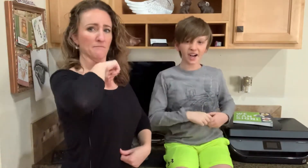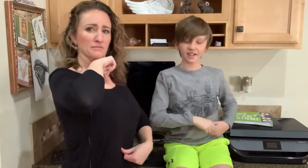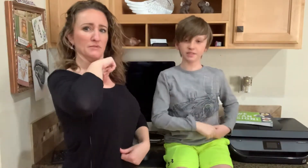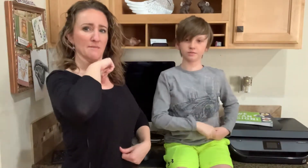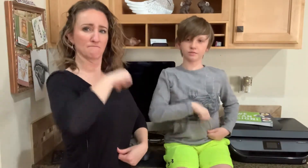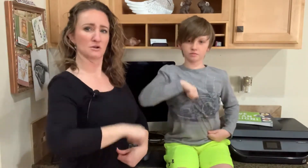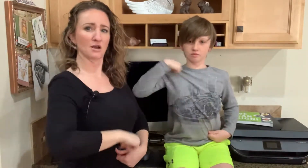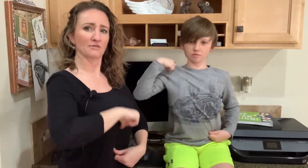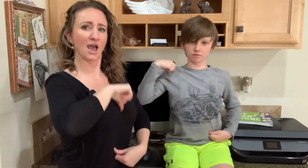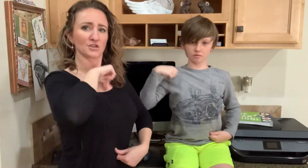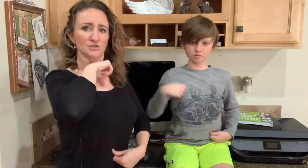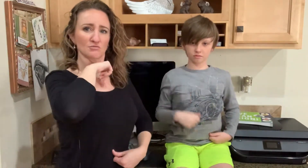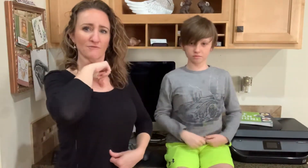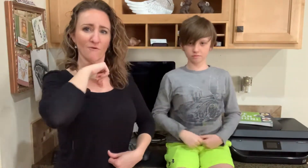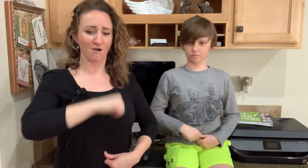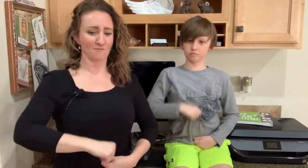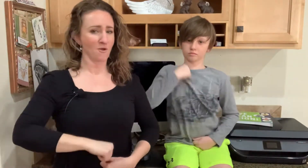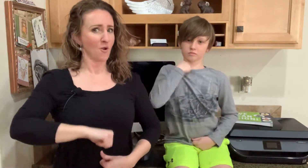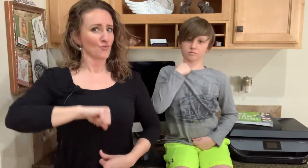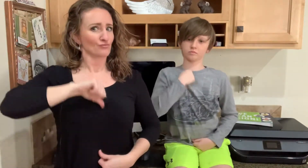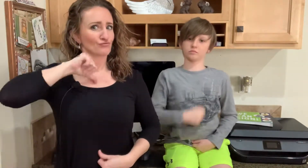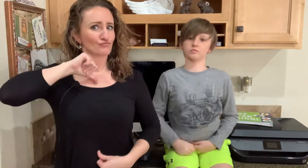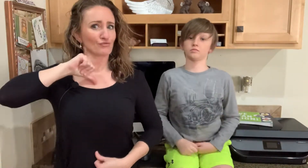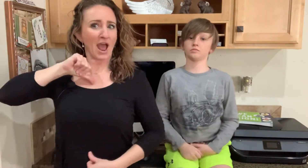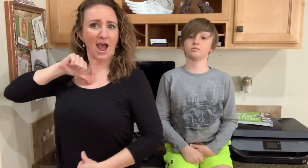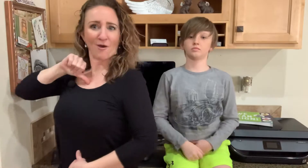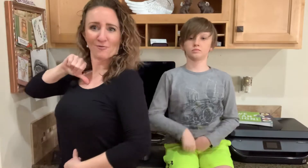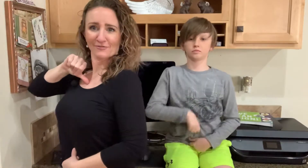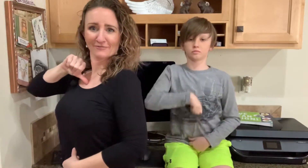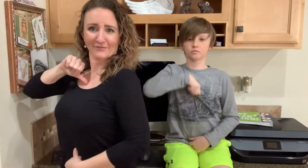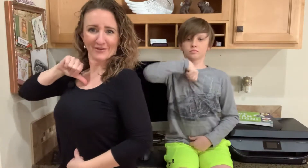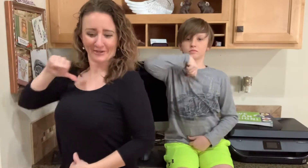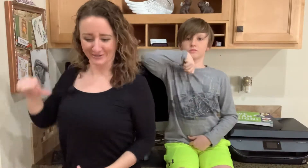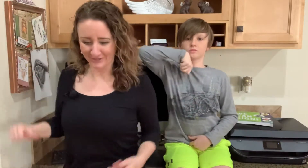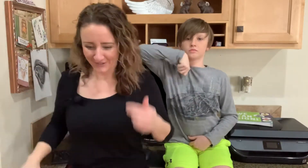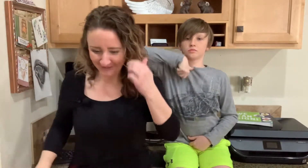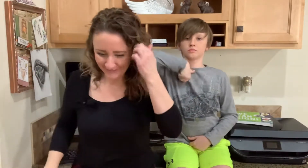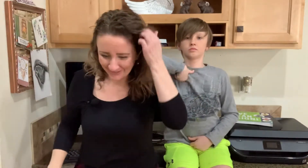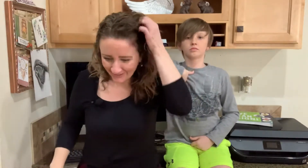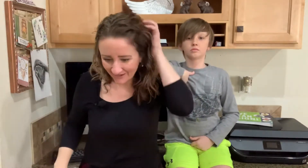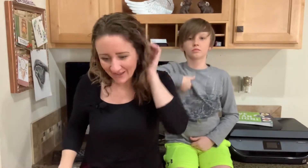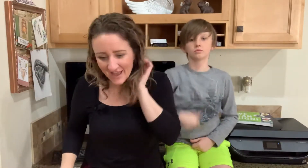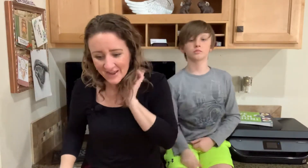and put on that uniform. Proud. Very good.